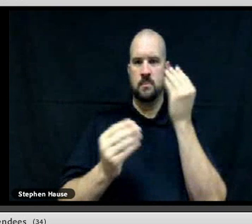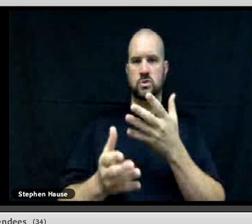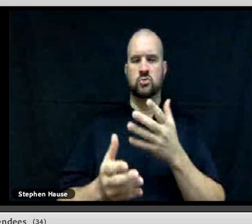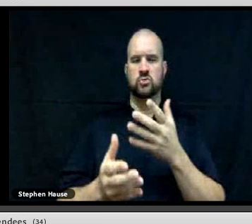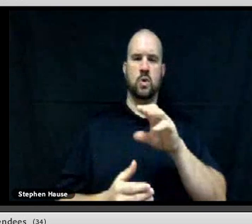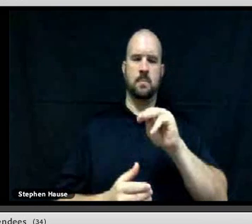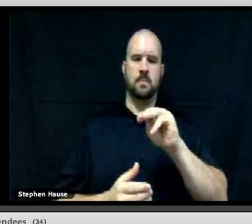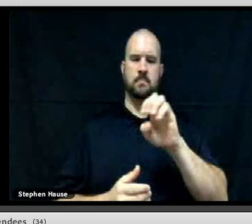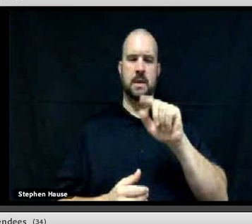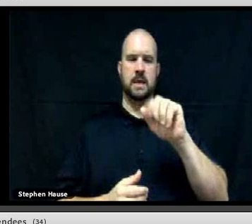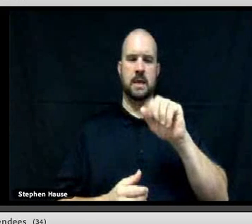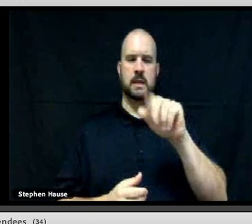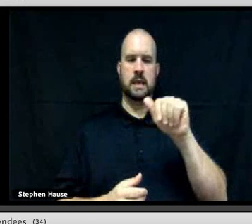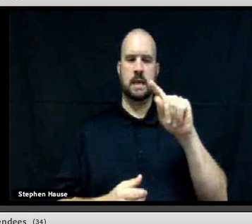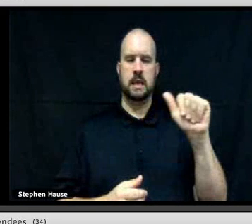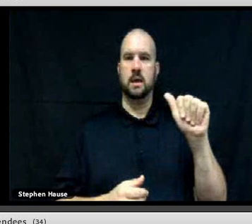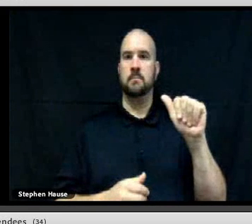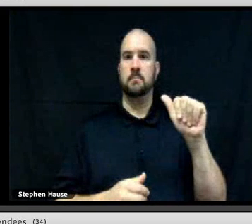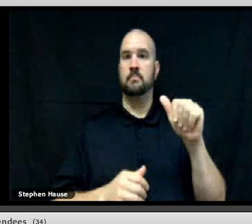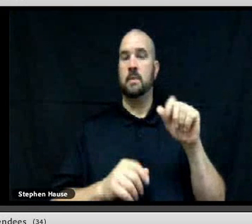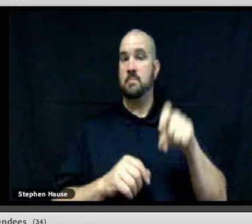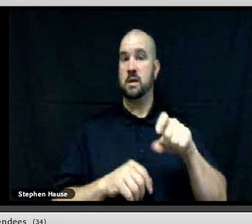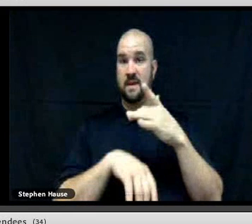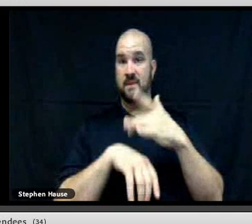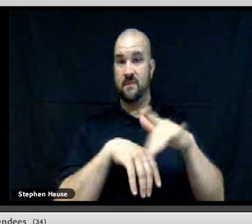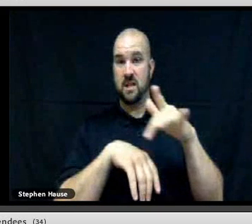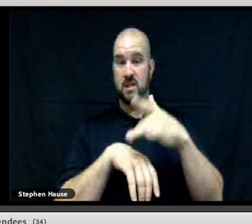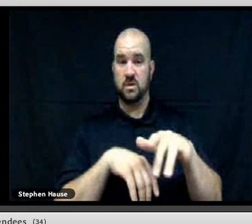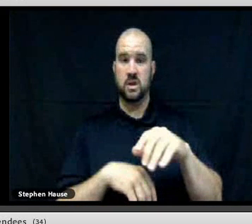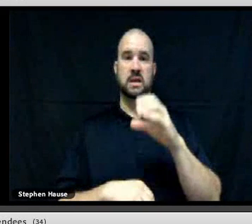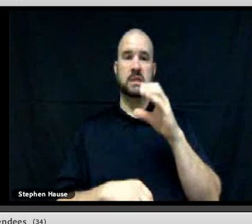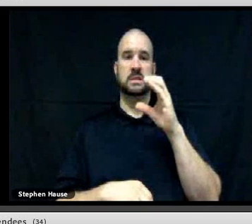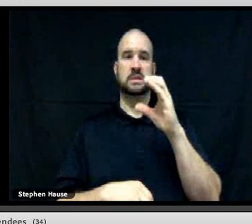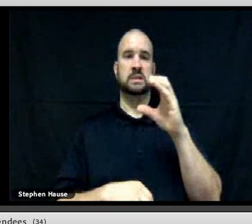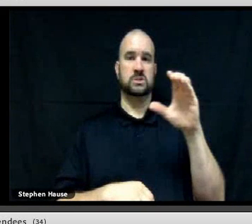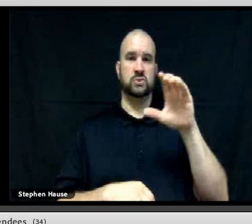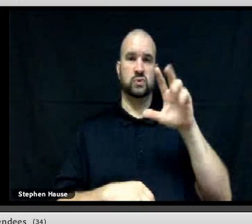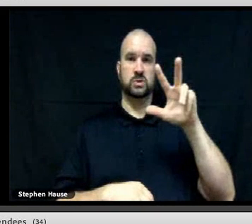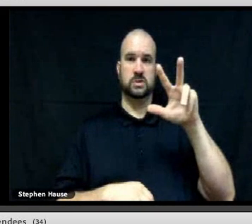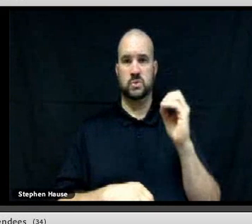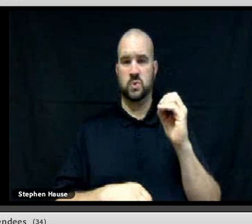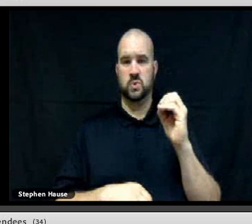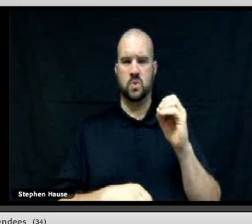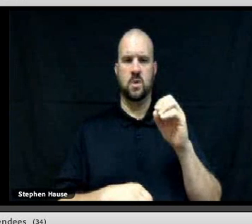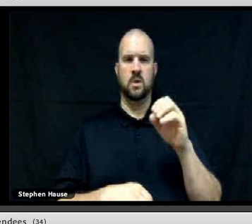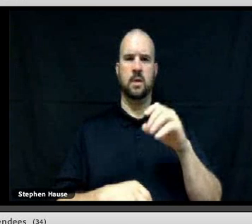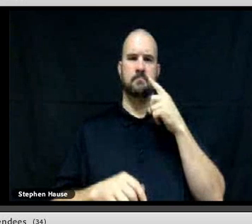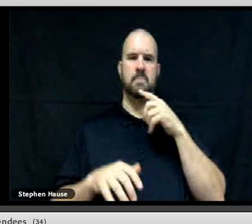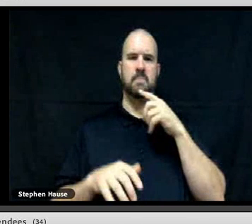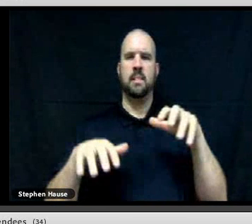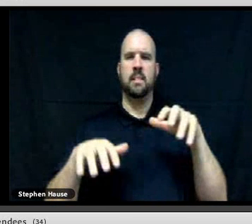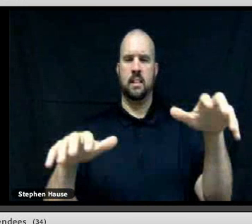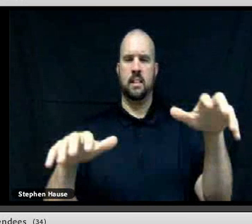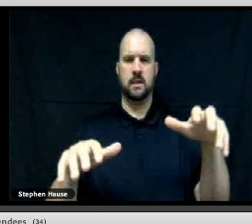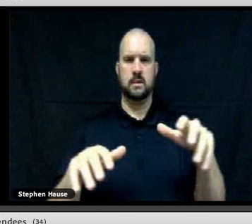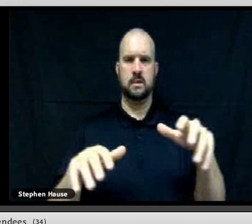under CC0 public domain declaration, which allows for, um, its use in that open API,